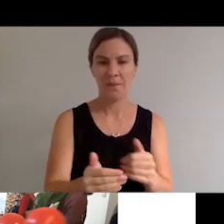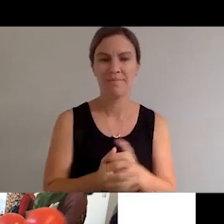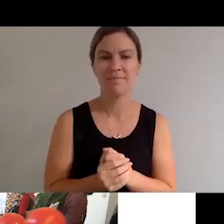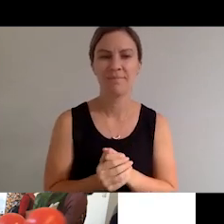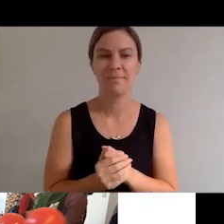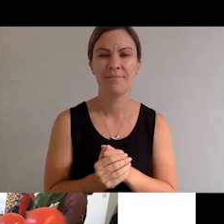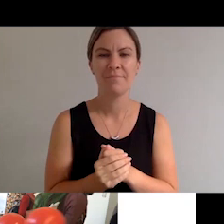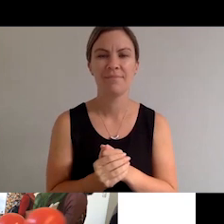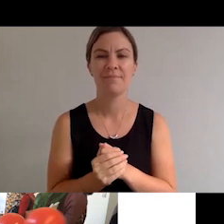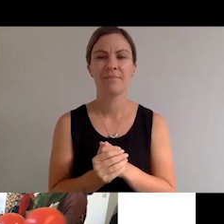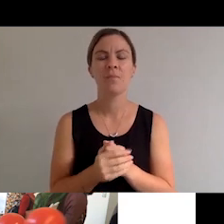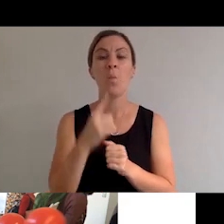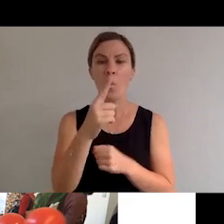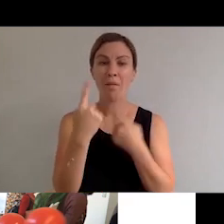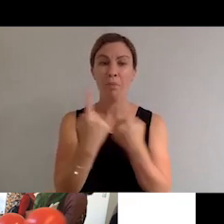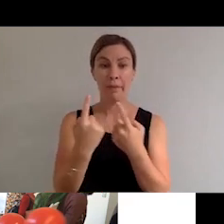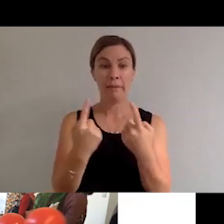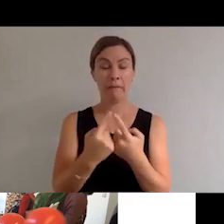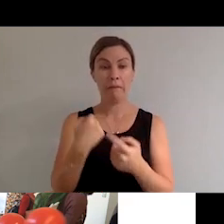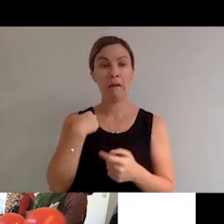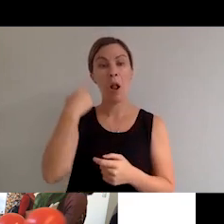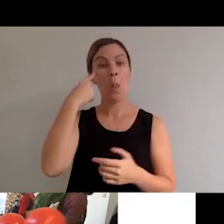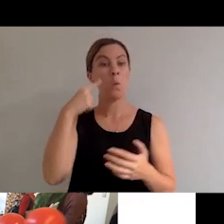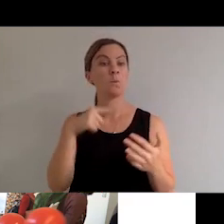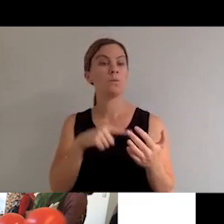one thing that I noticed, when I am sitting in the bank - and this nice